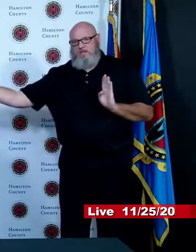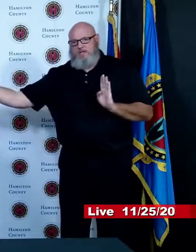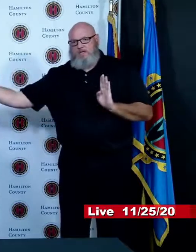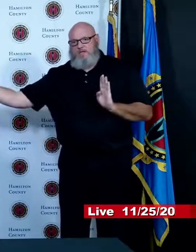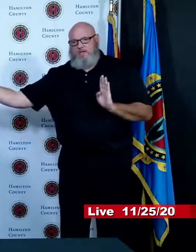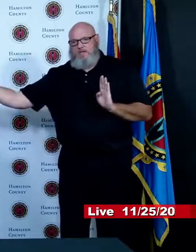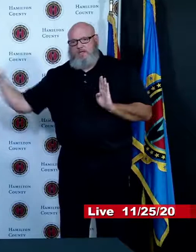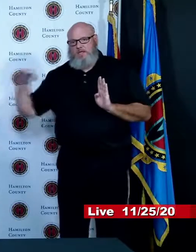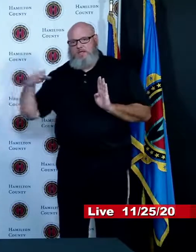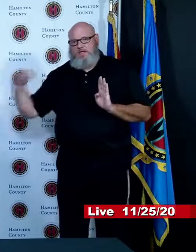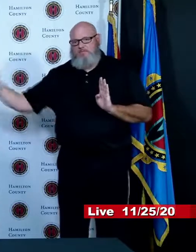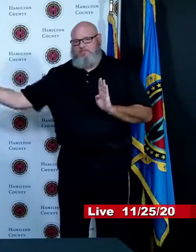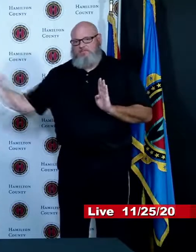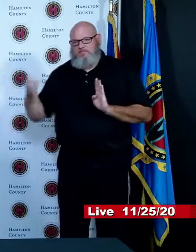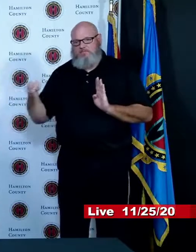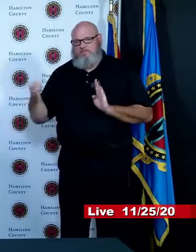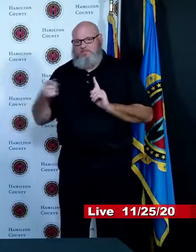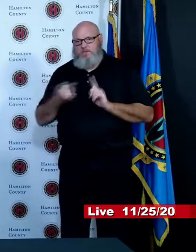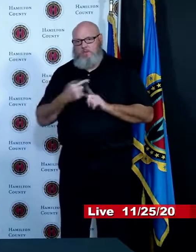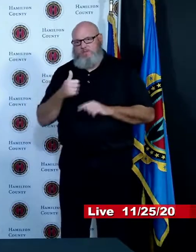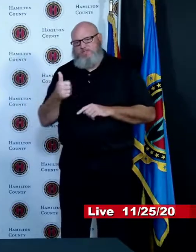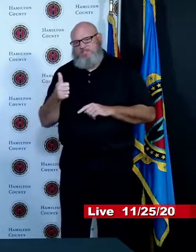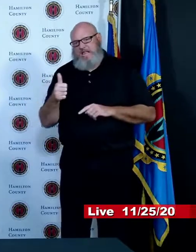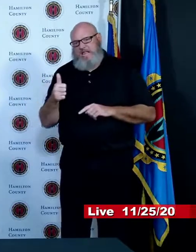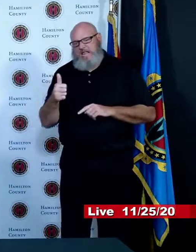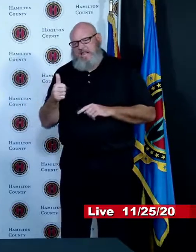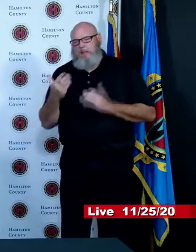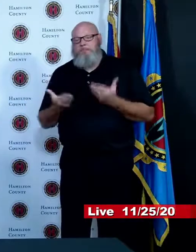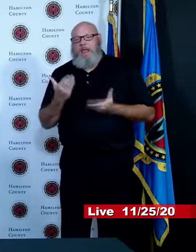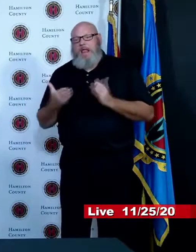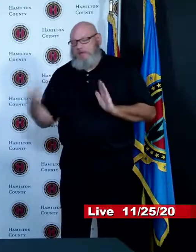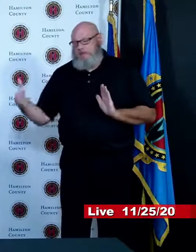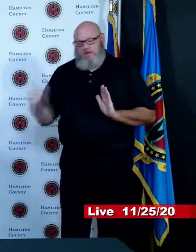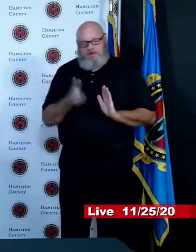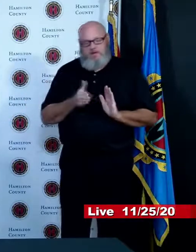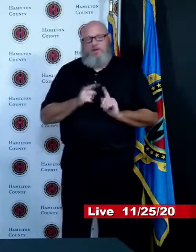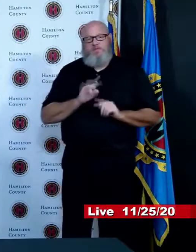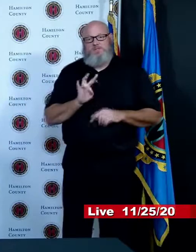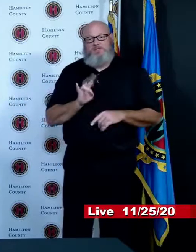and then it would come down to our level but you know would that make compliance with contact